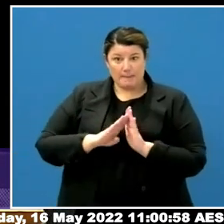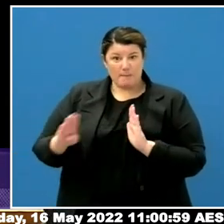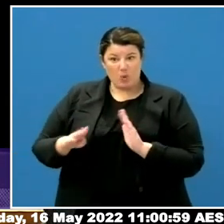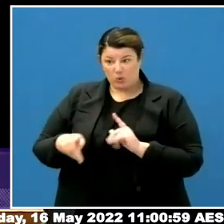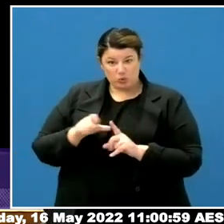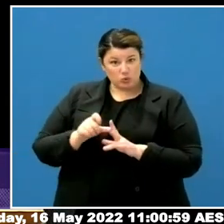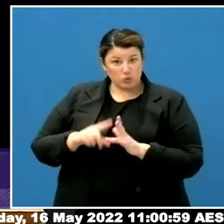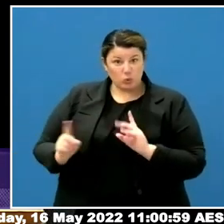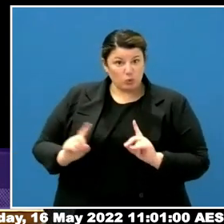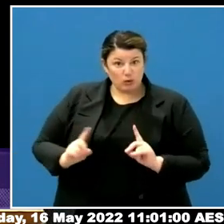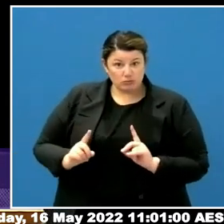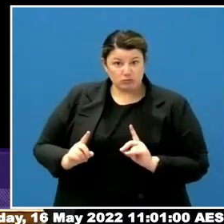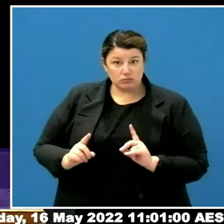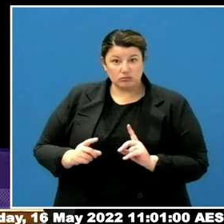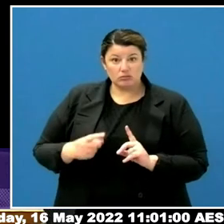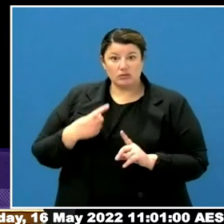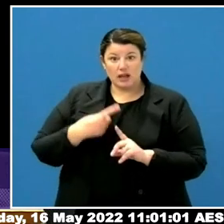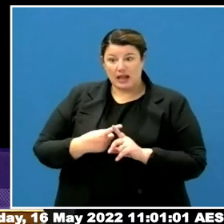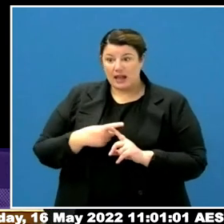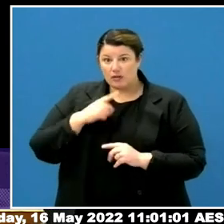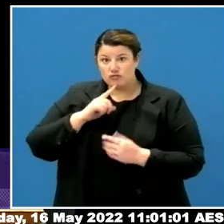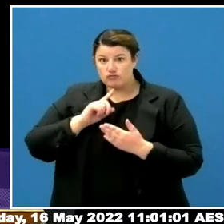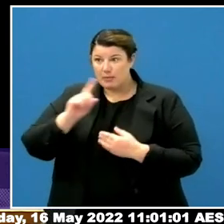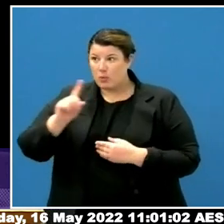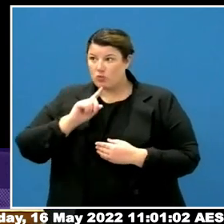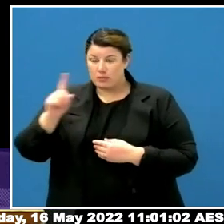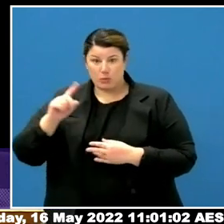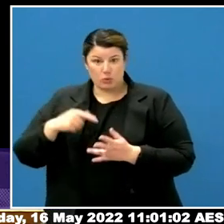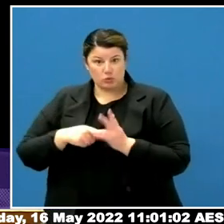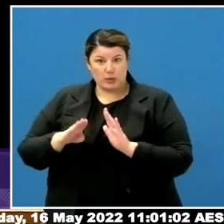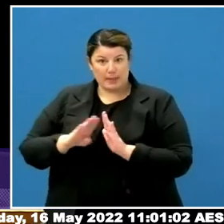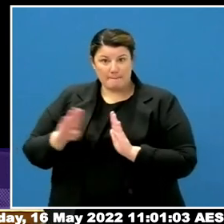taken in response to written and oral reports provided to the Board for its monthly